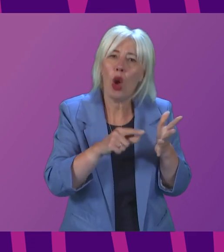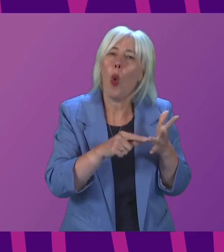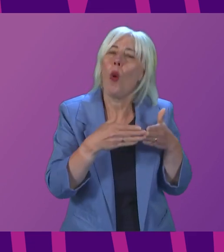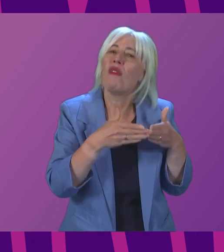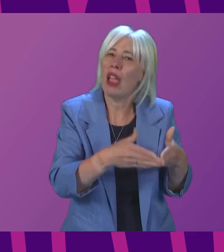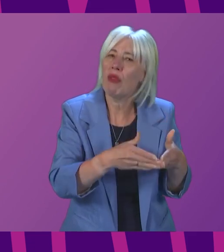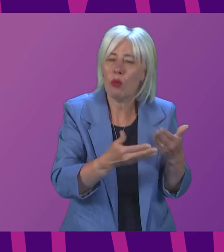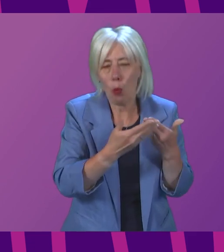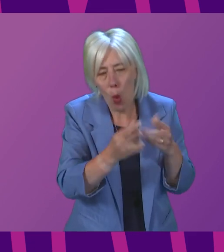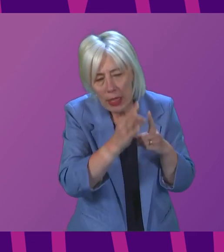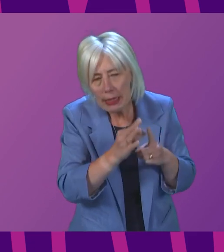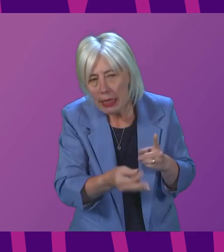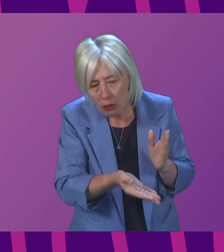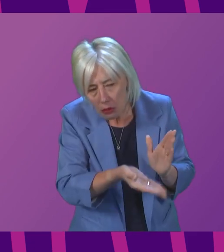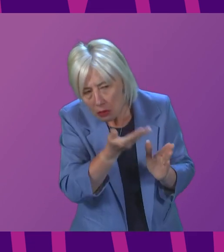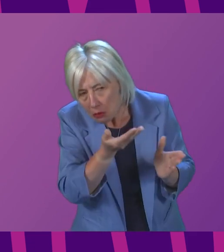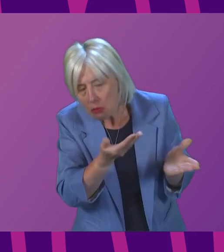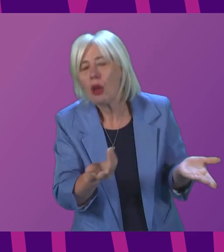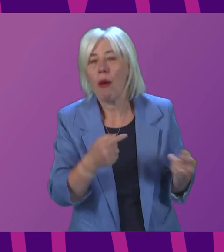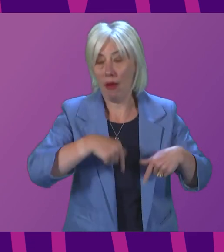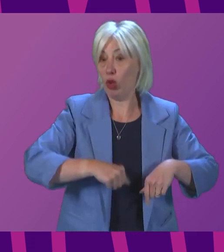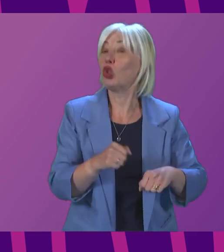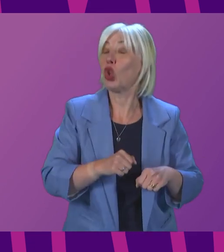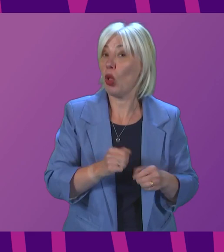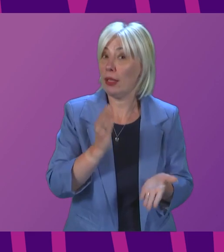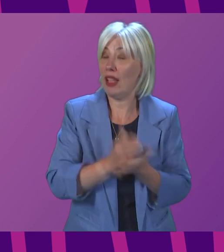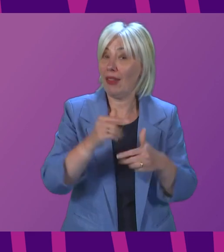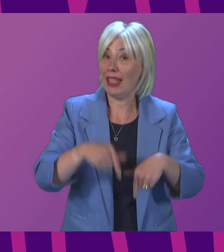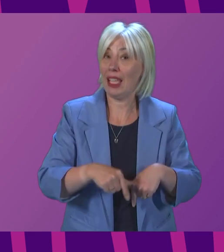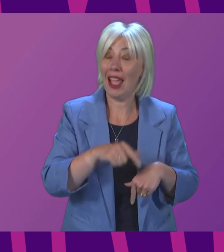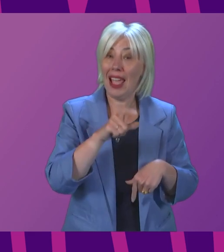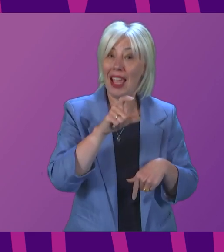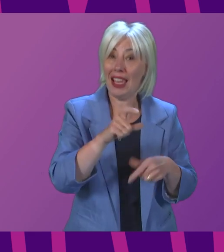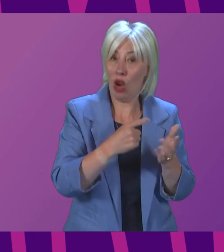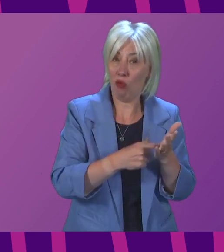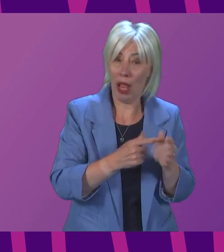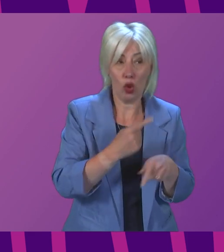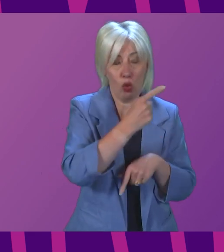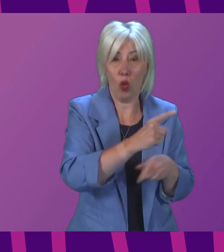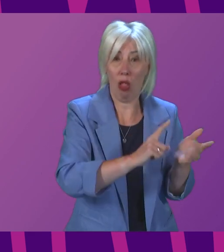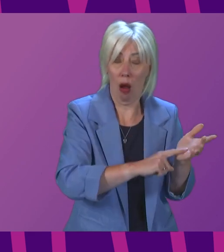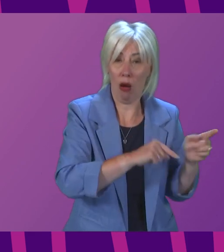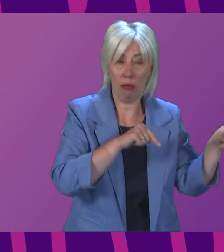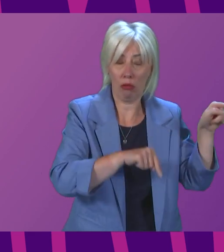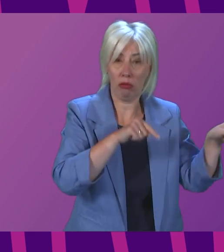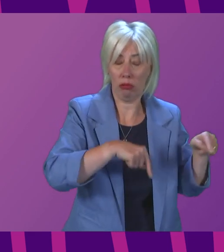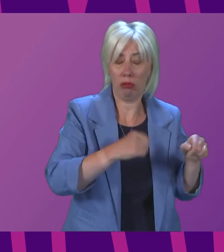The relevant issue for Scotland is the Cairnryan-Larne route, and we will pay particular attention